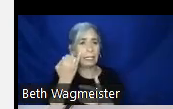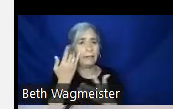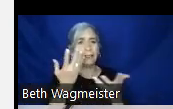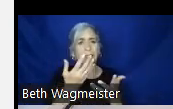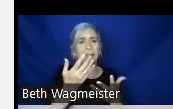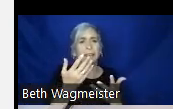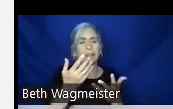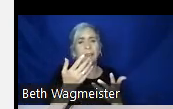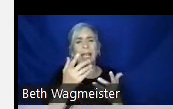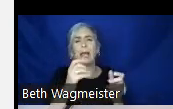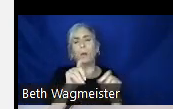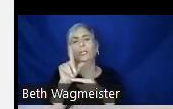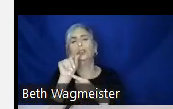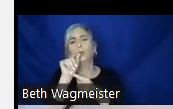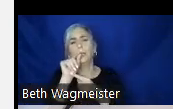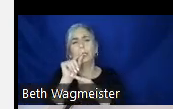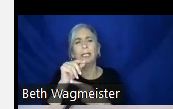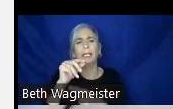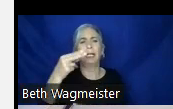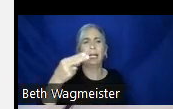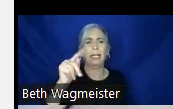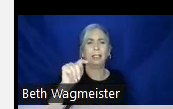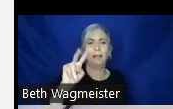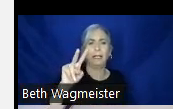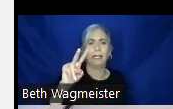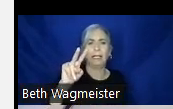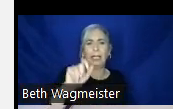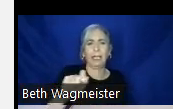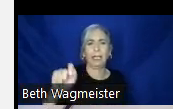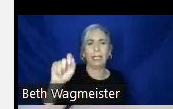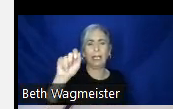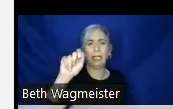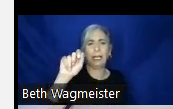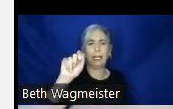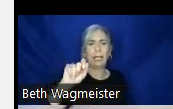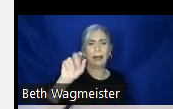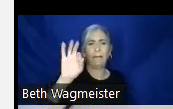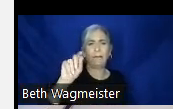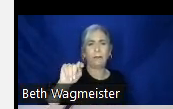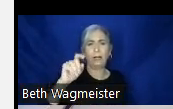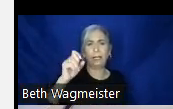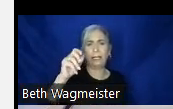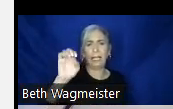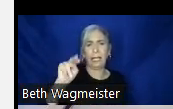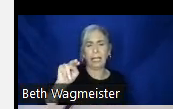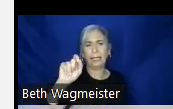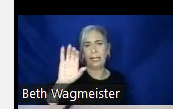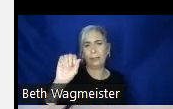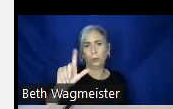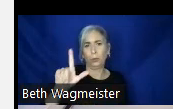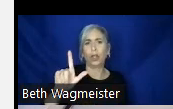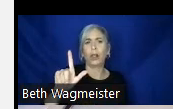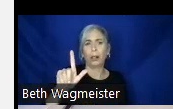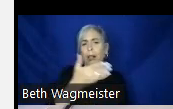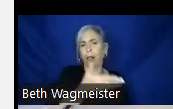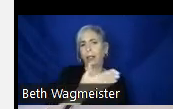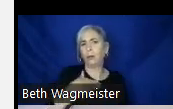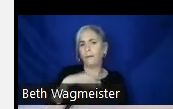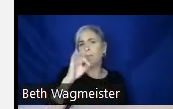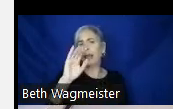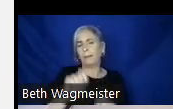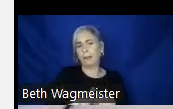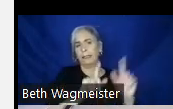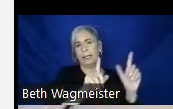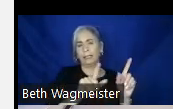I will tweet it out. There is a dash between front and end. Questions you